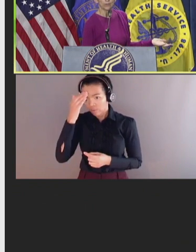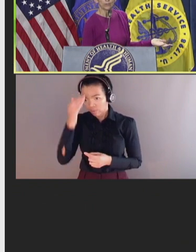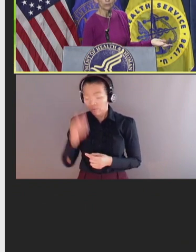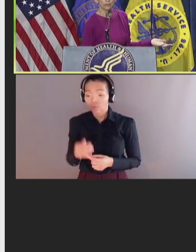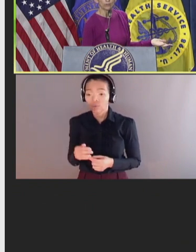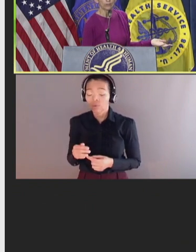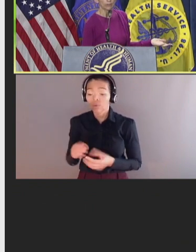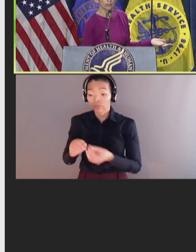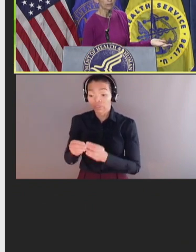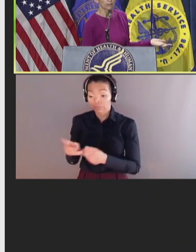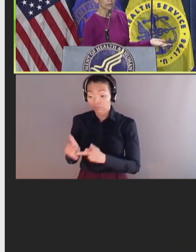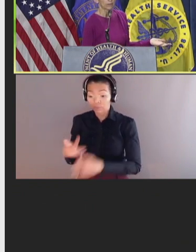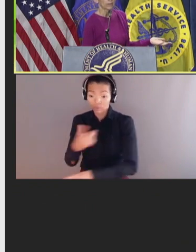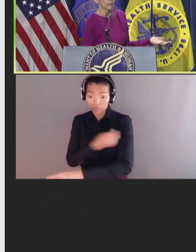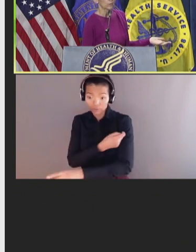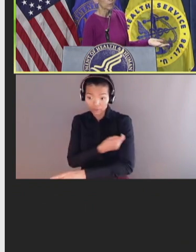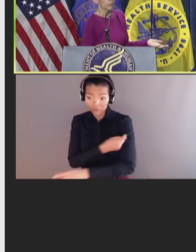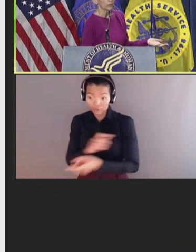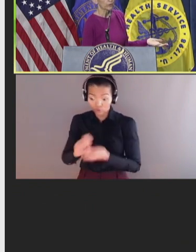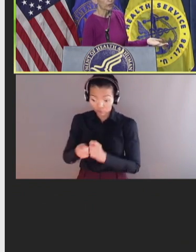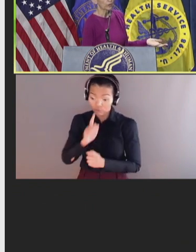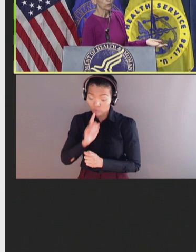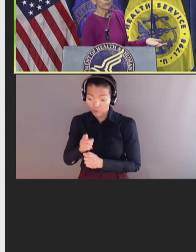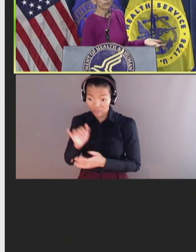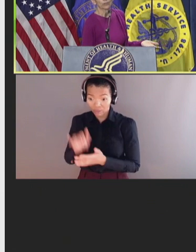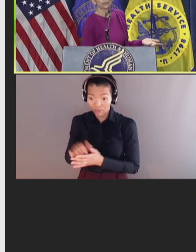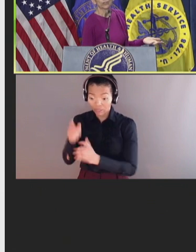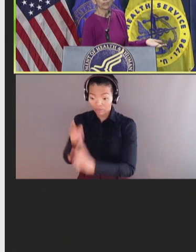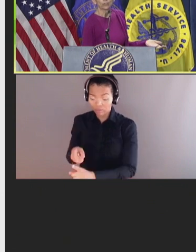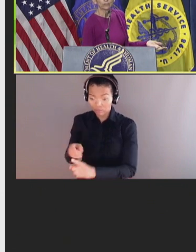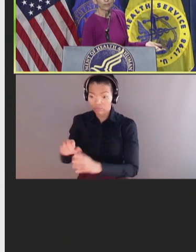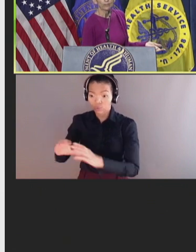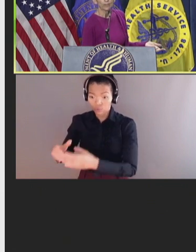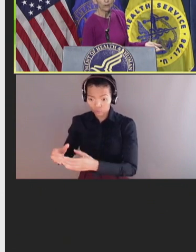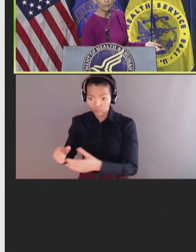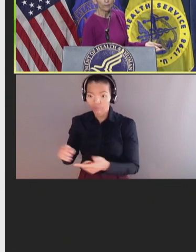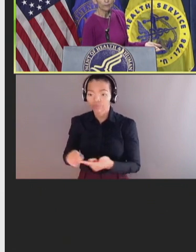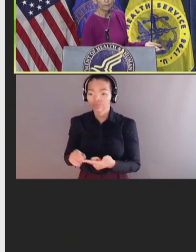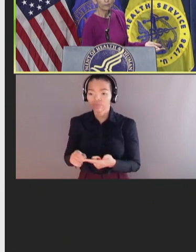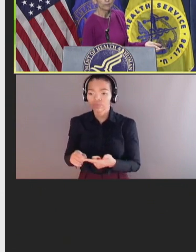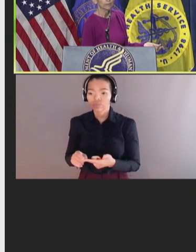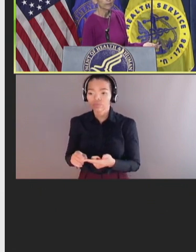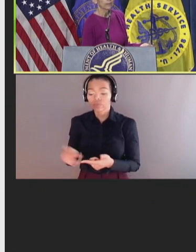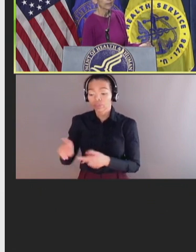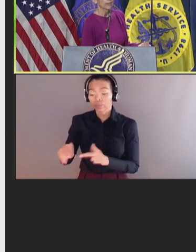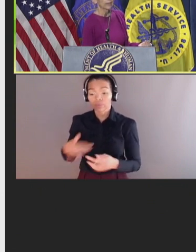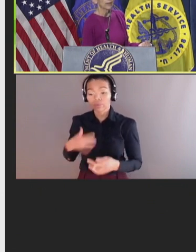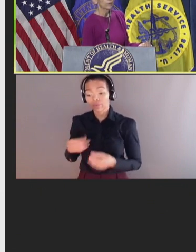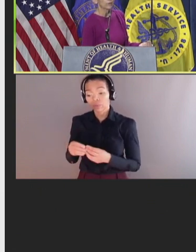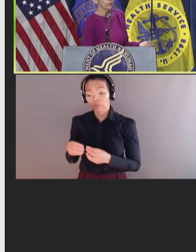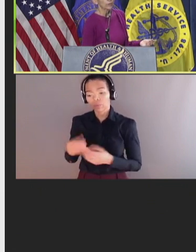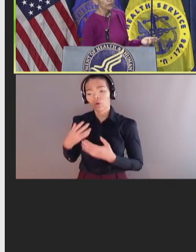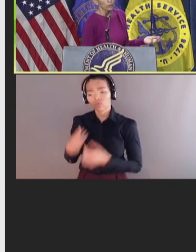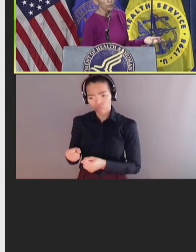that we're targeting? We want to know is there are the changes in vaccine confidence? And we'd